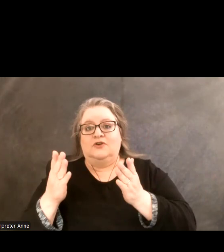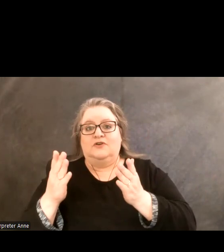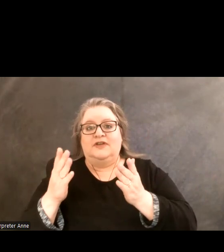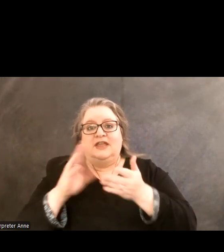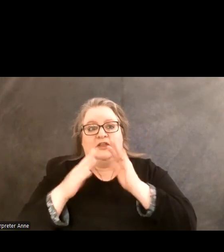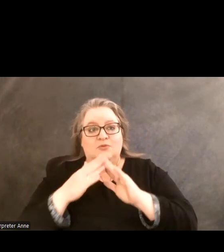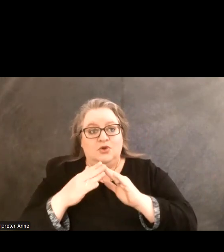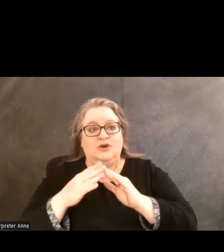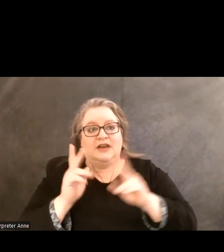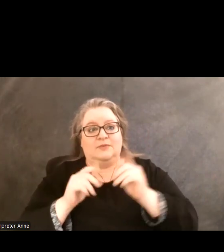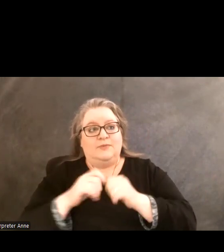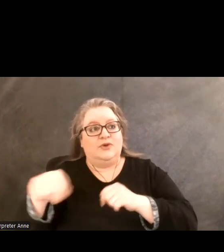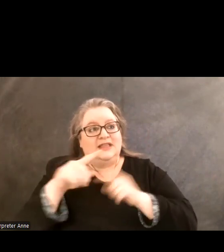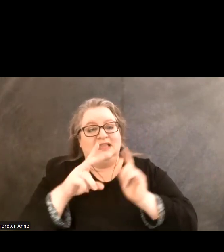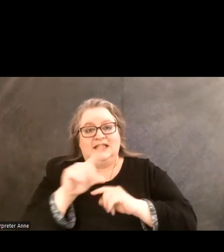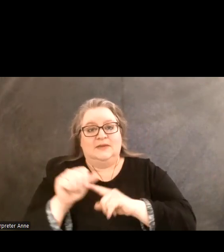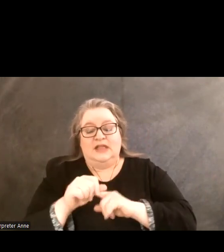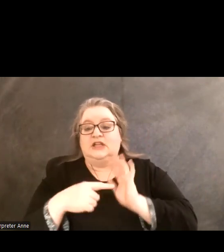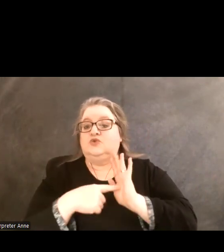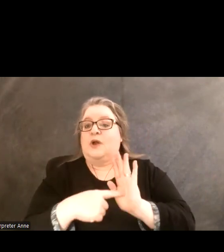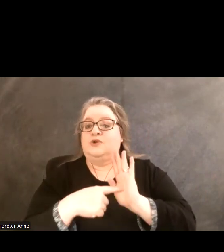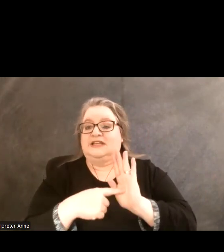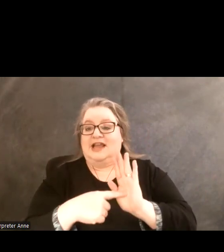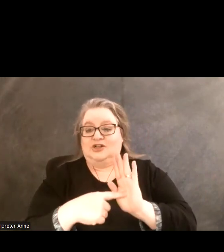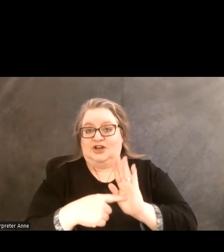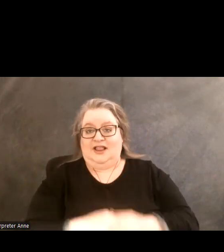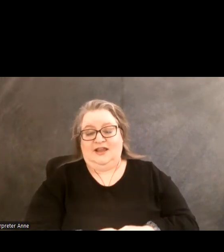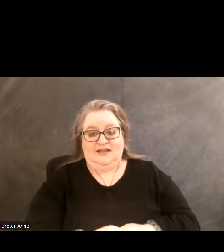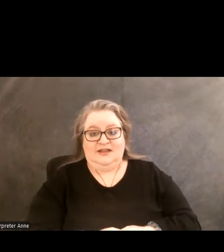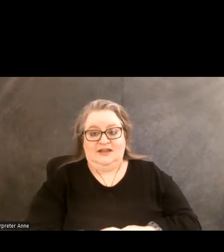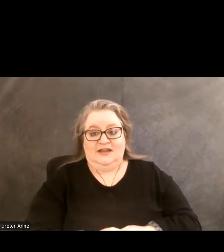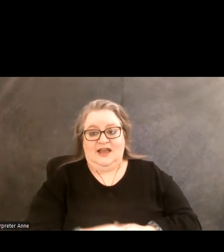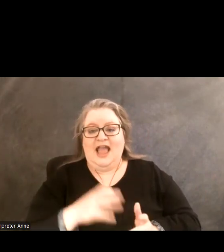representationally. And I asked why they weren't